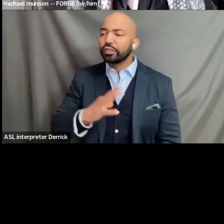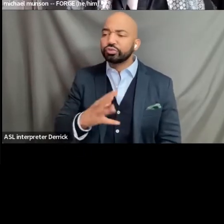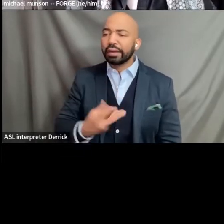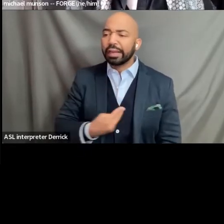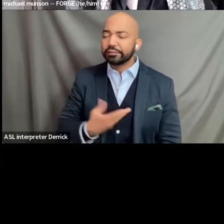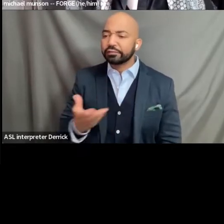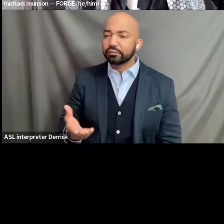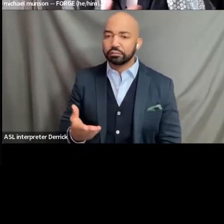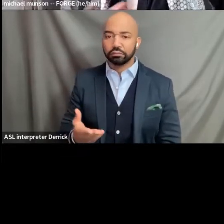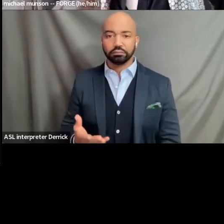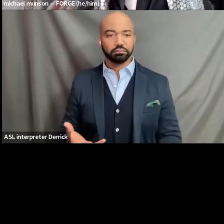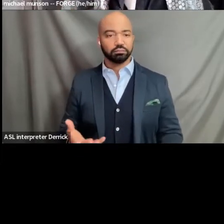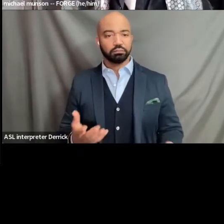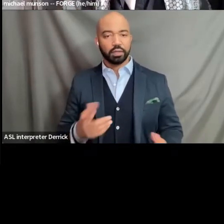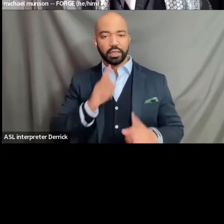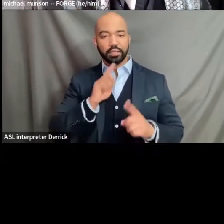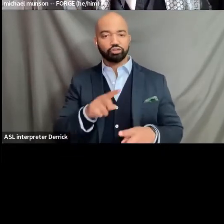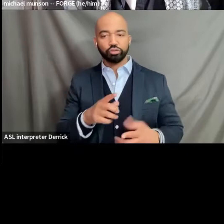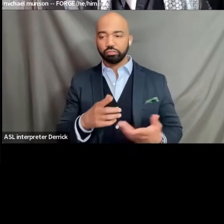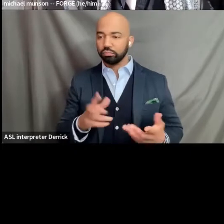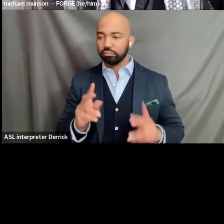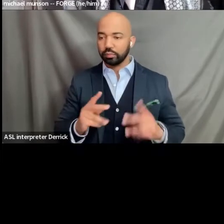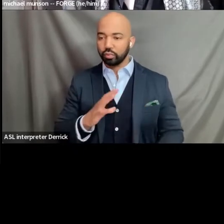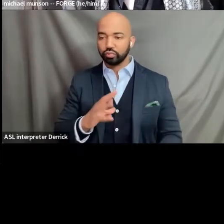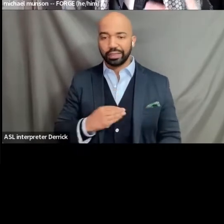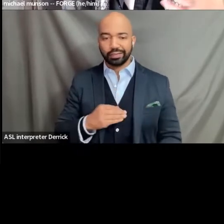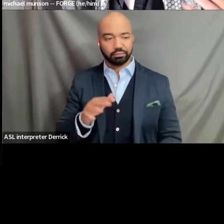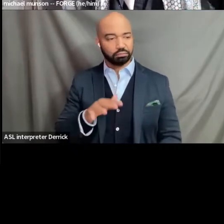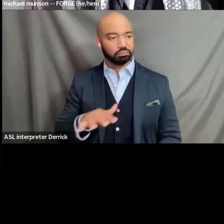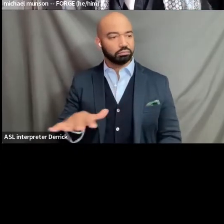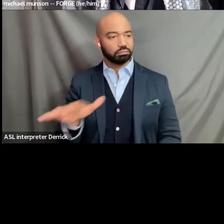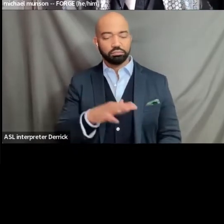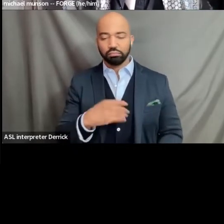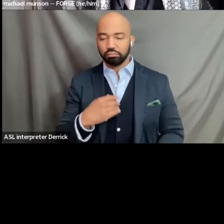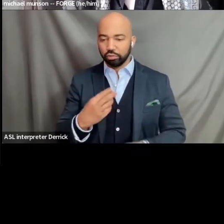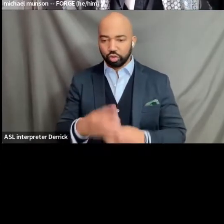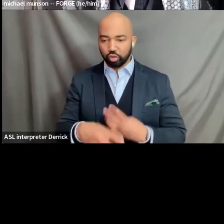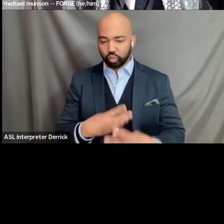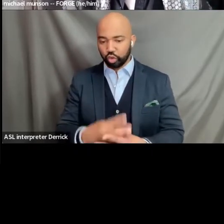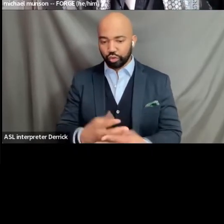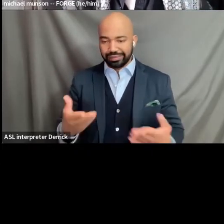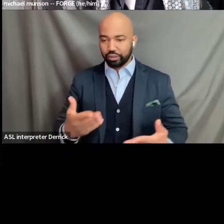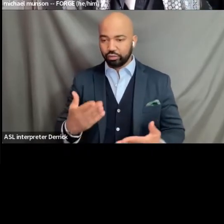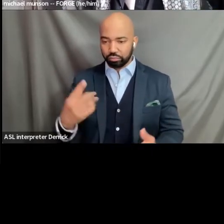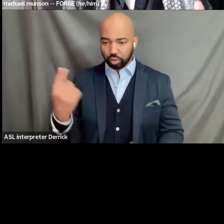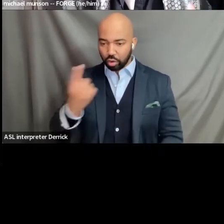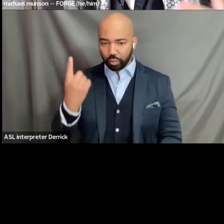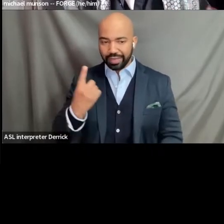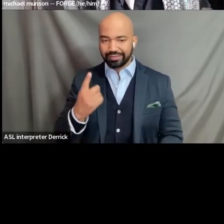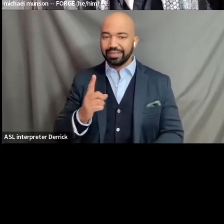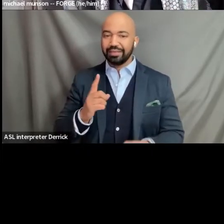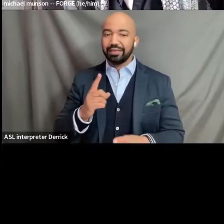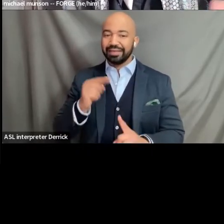"Well trans people are everywhere, all around us." So this is just an overt reminder of that.